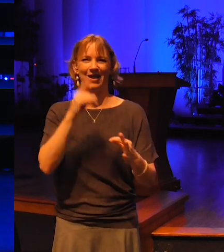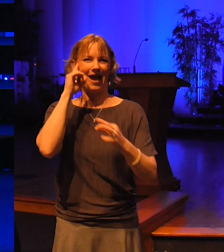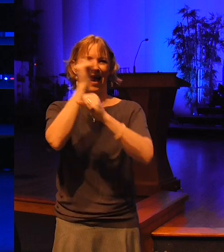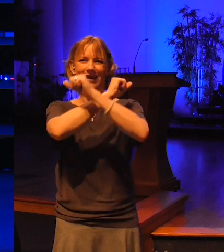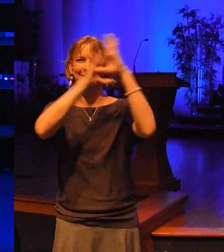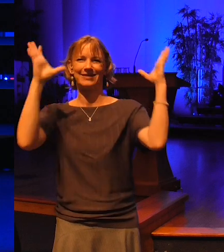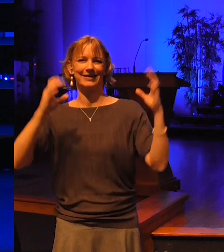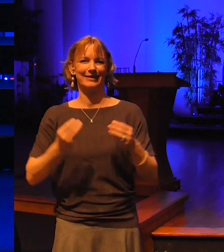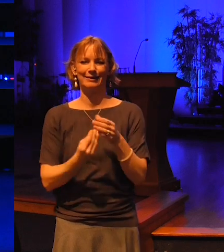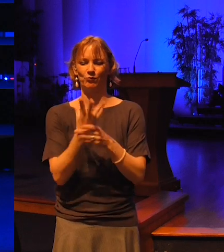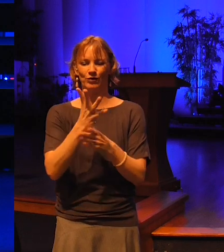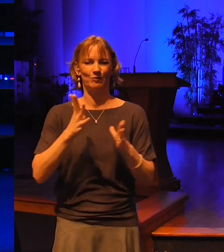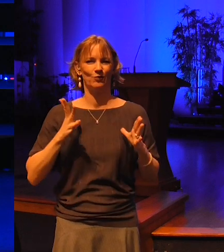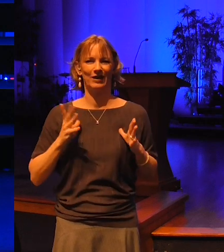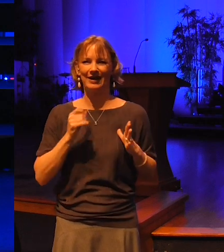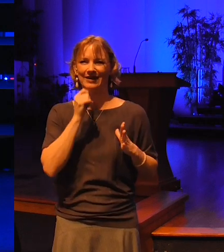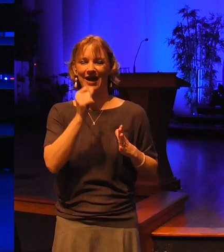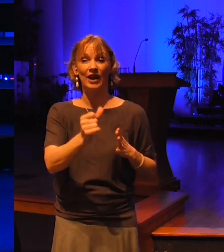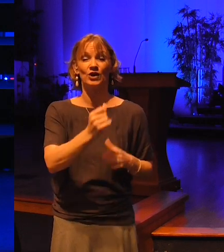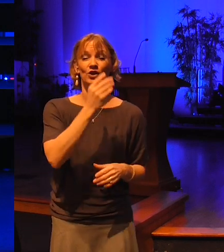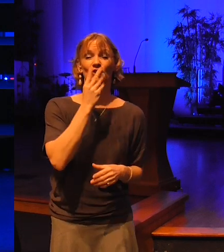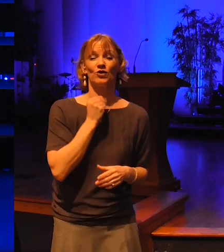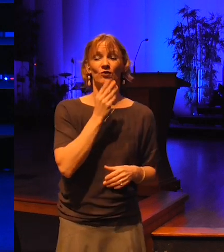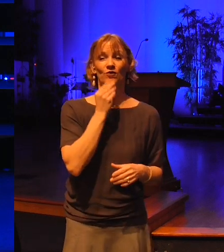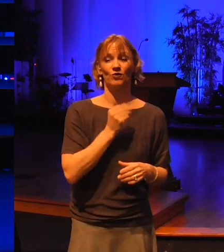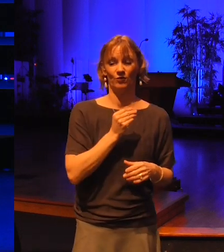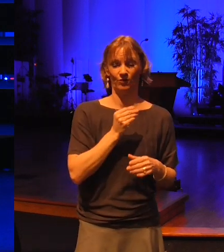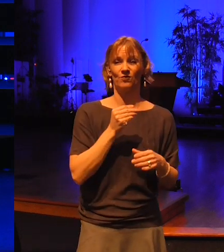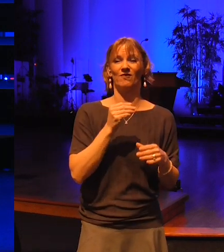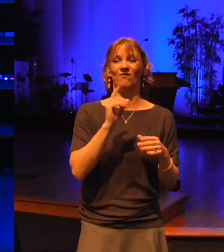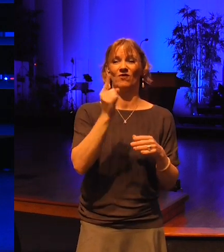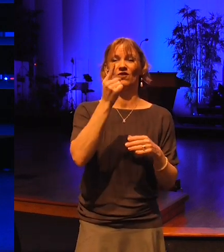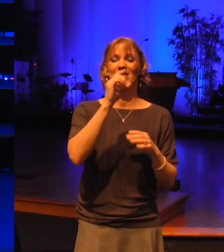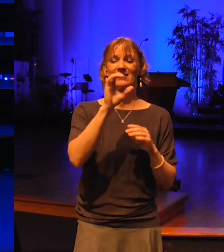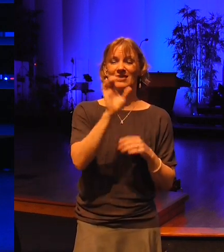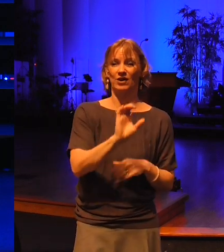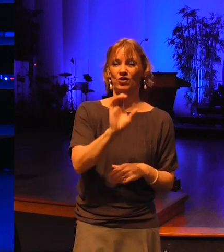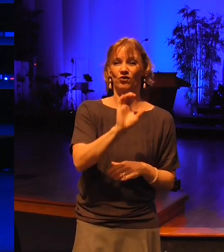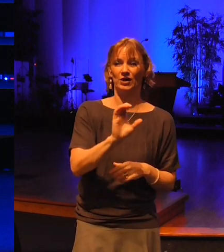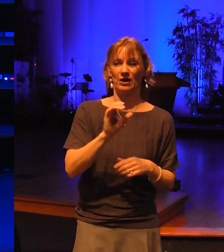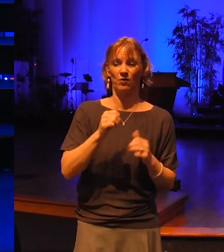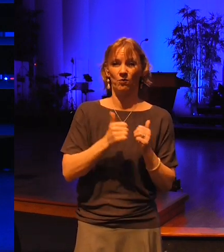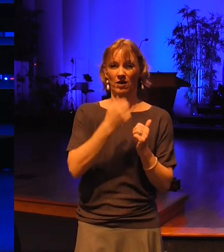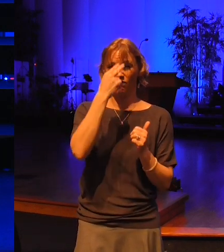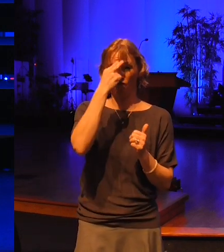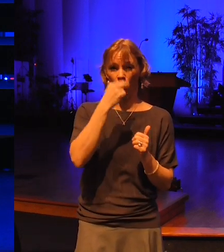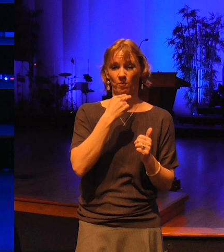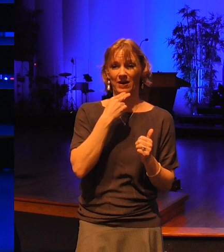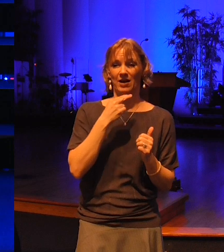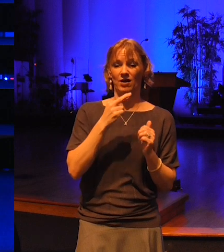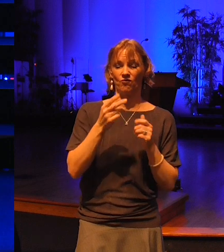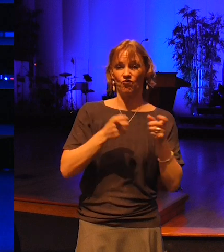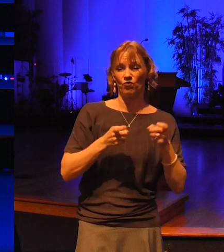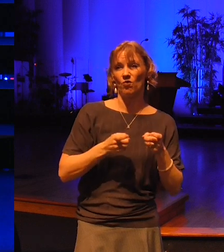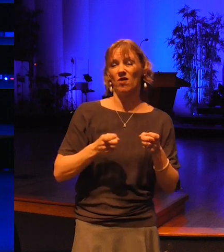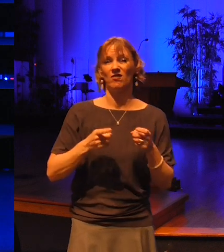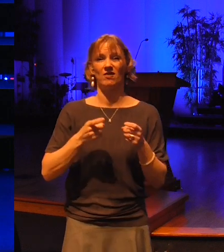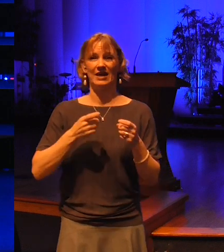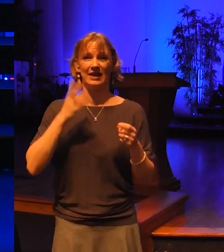be a Jew in the first century under Roman rule to experience rejection and even betrayal from